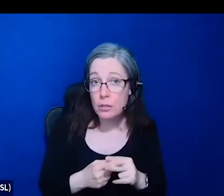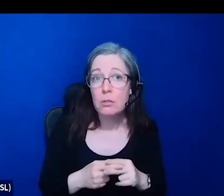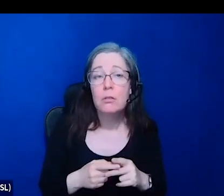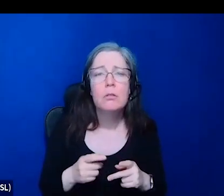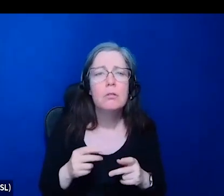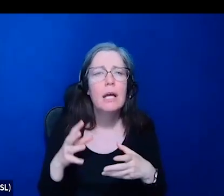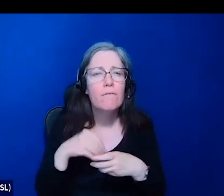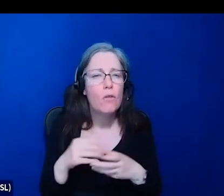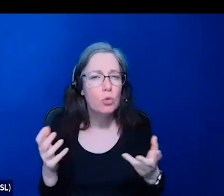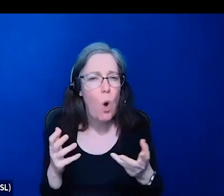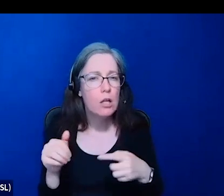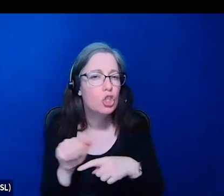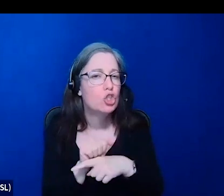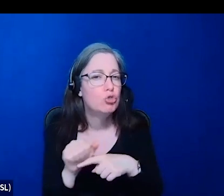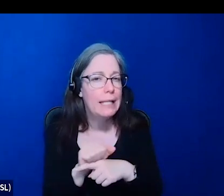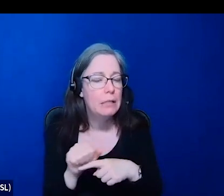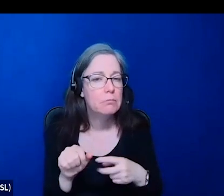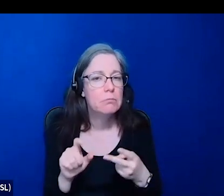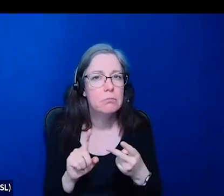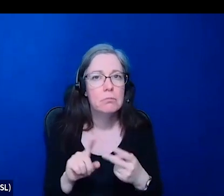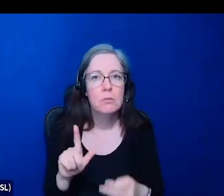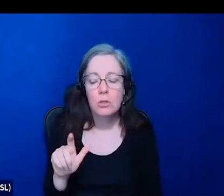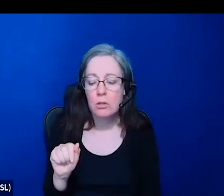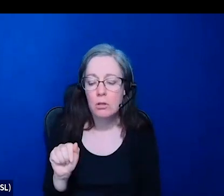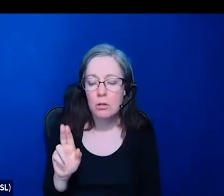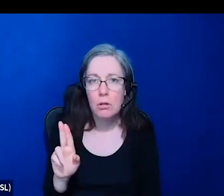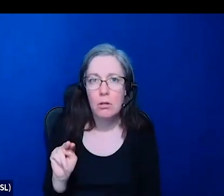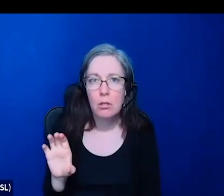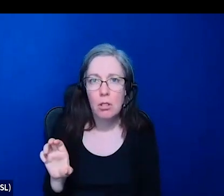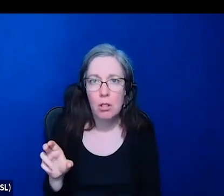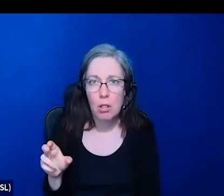We've grouped the start of the space experience, which is training and launch,